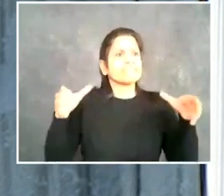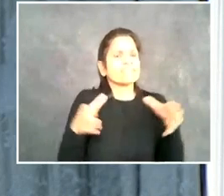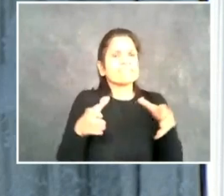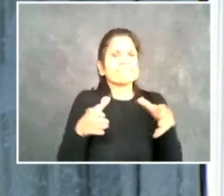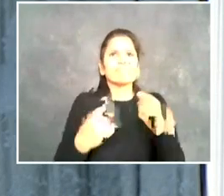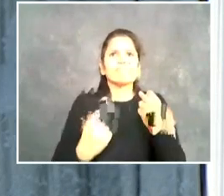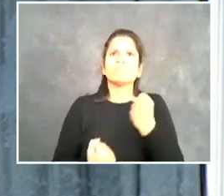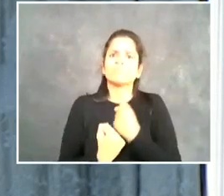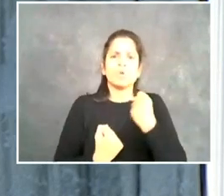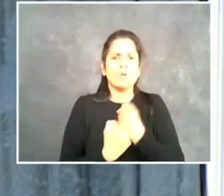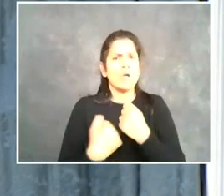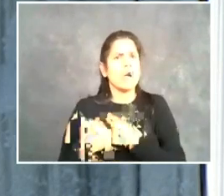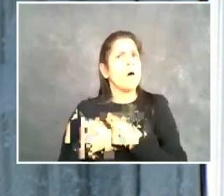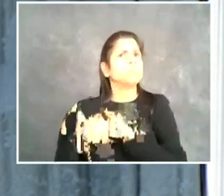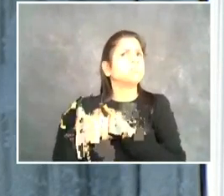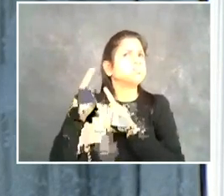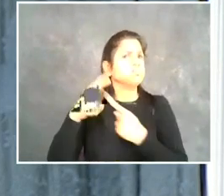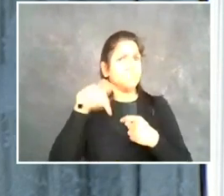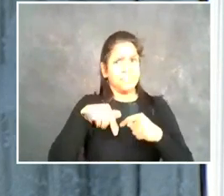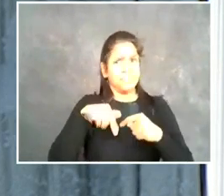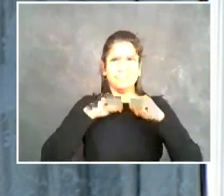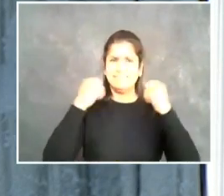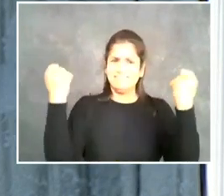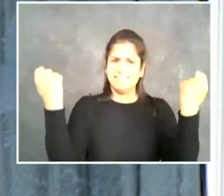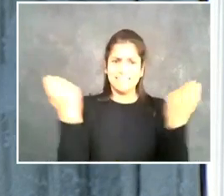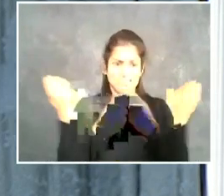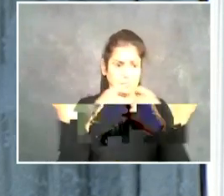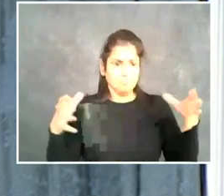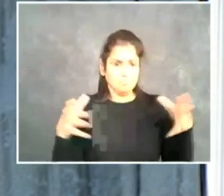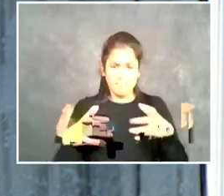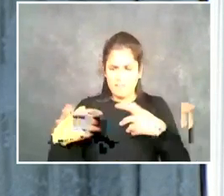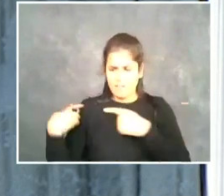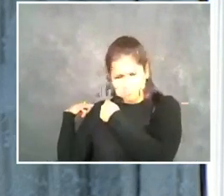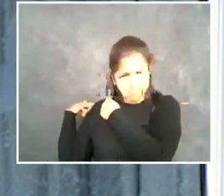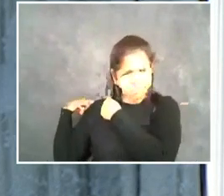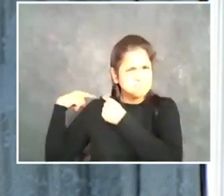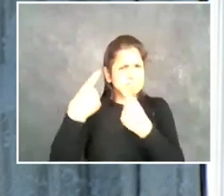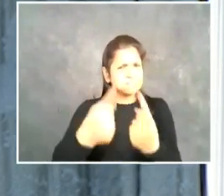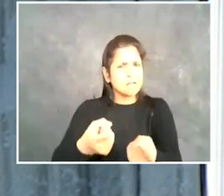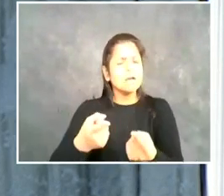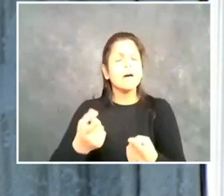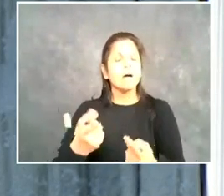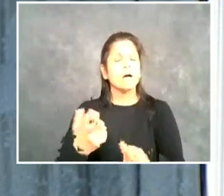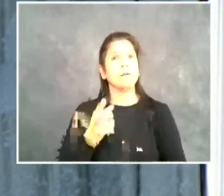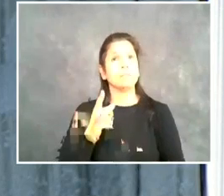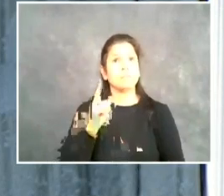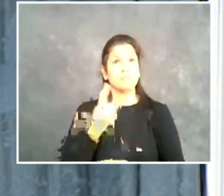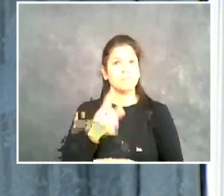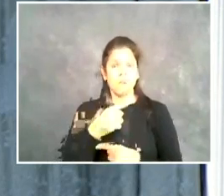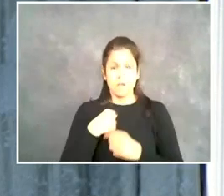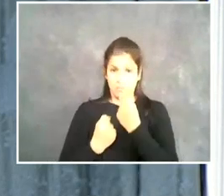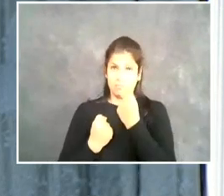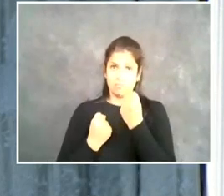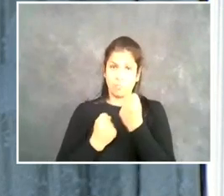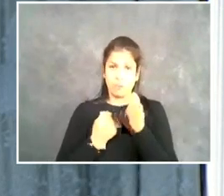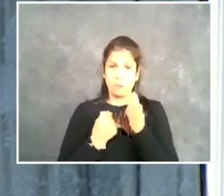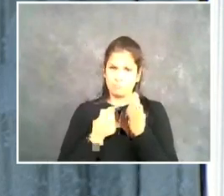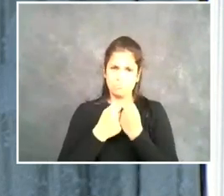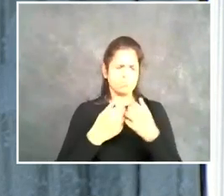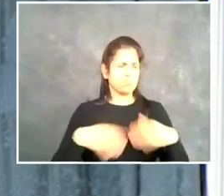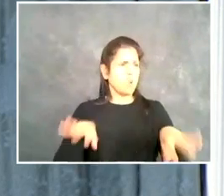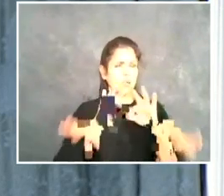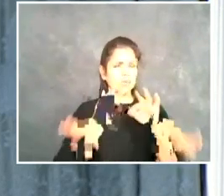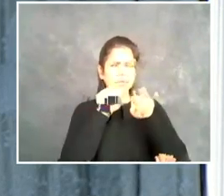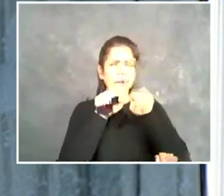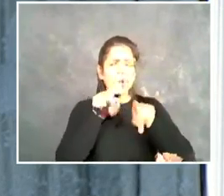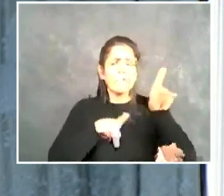CHAMPION FROM THE BEGINNING OF